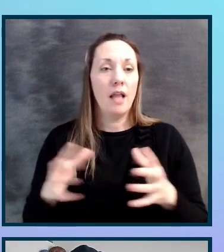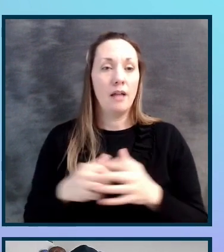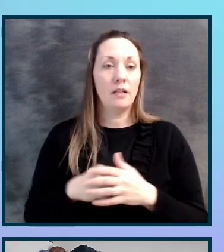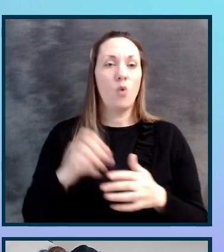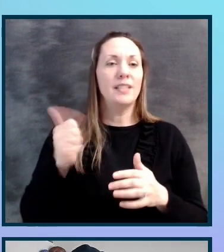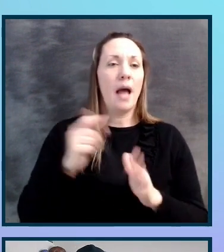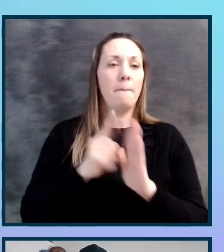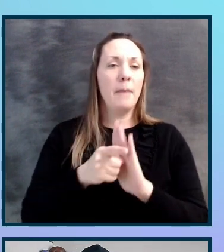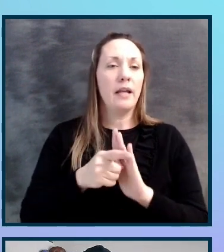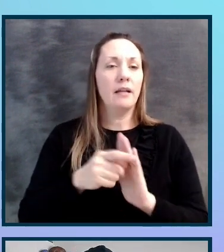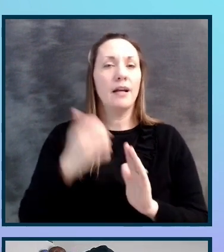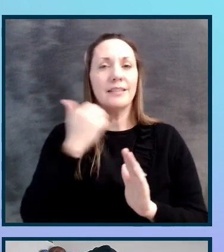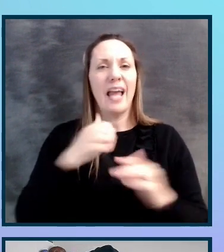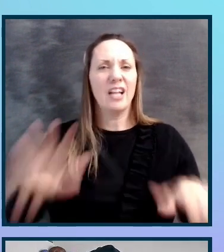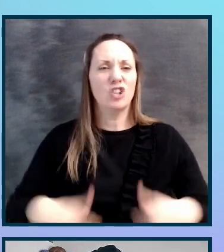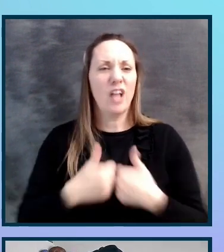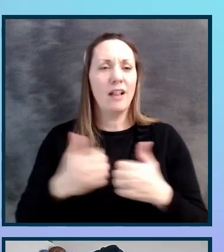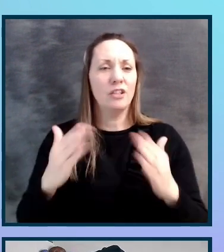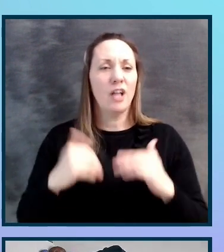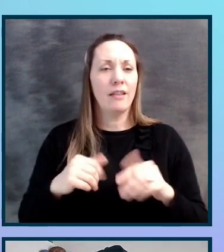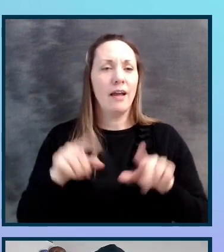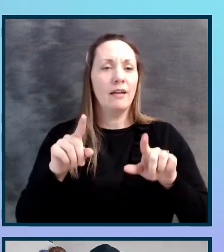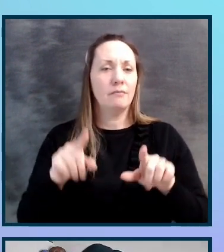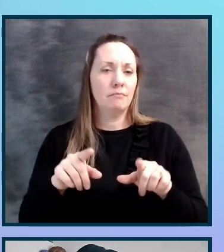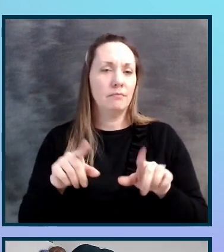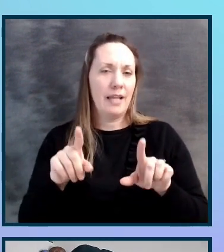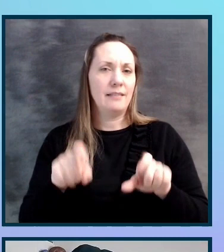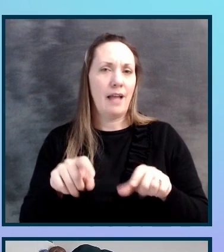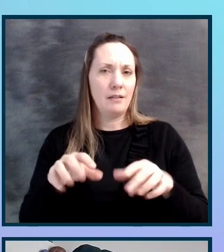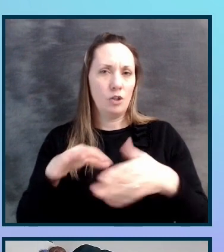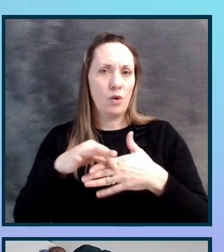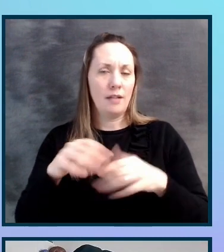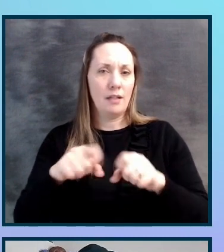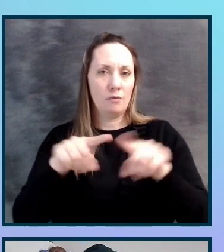in your head, Mark, you are extremely happy pat,